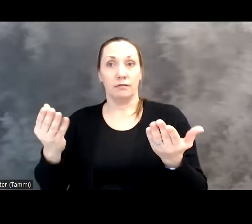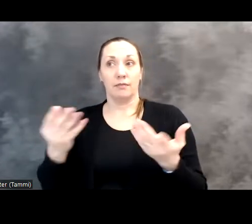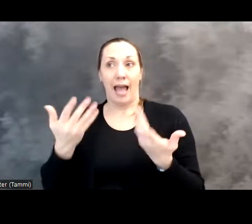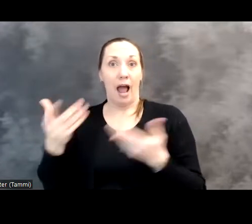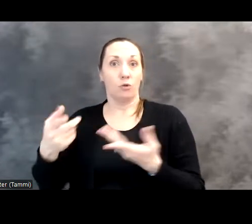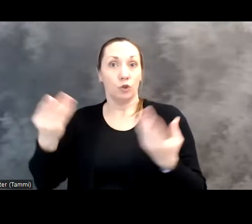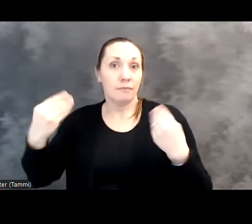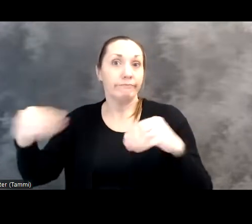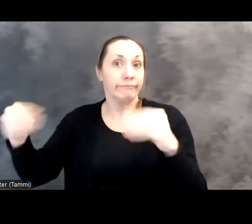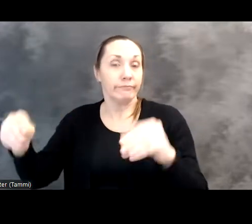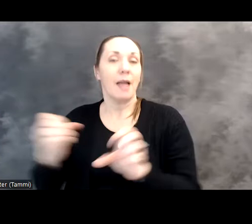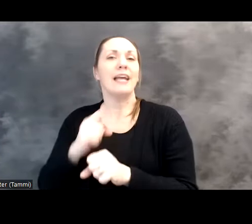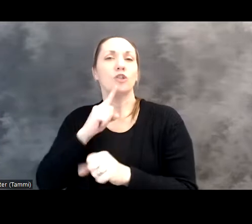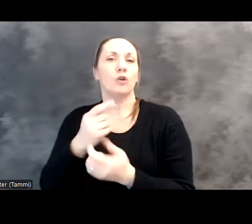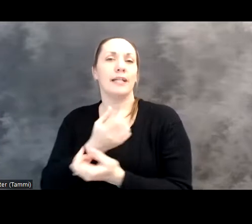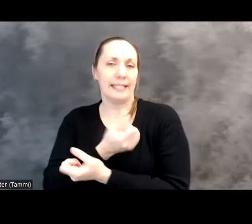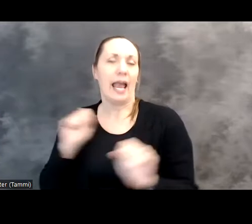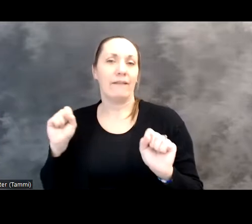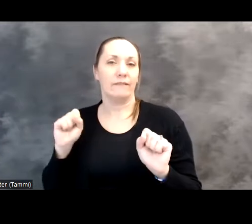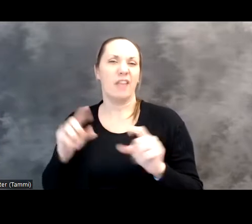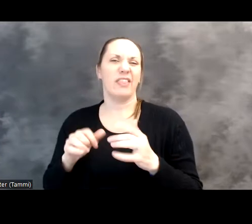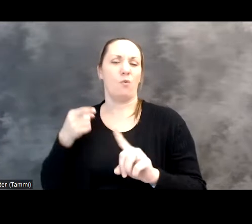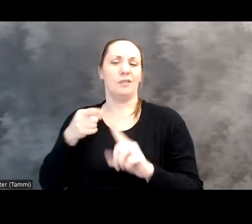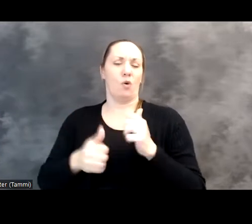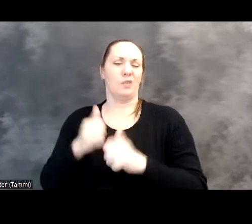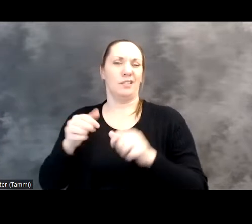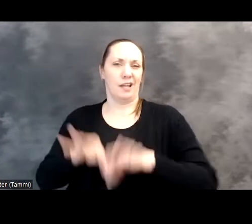something sure that whatever devices